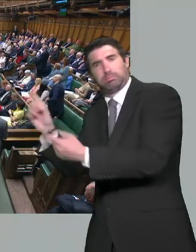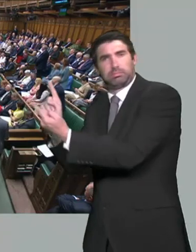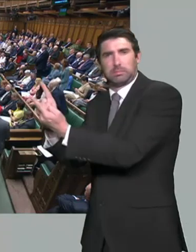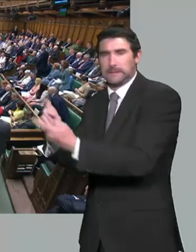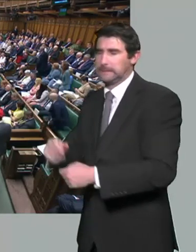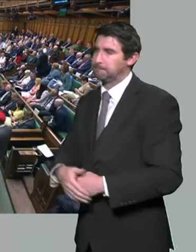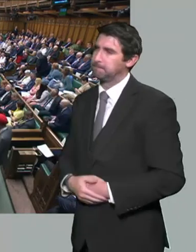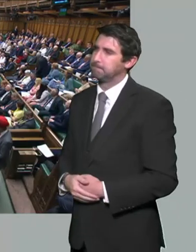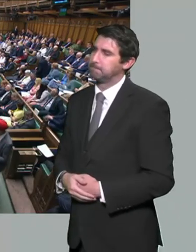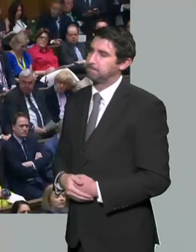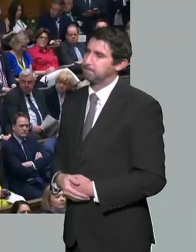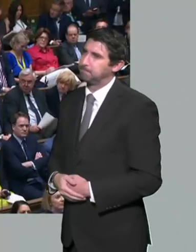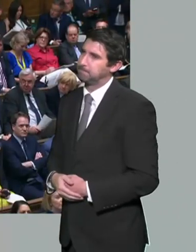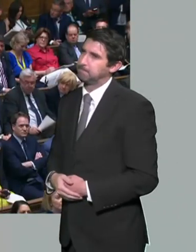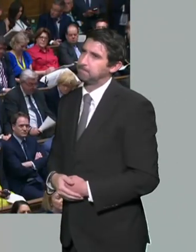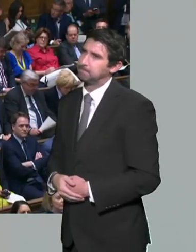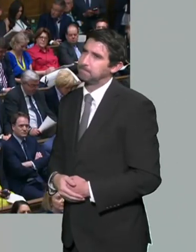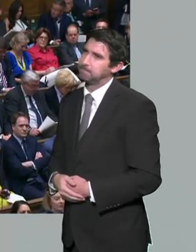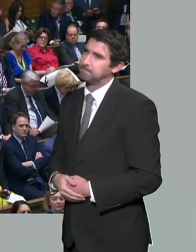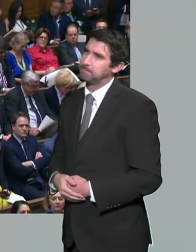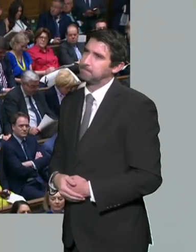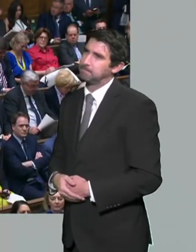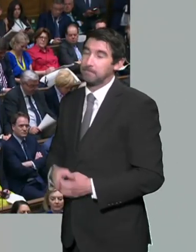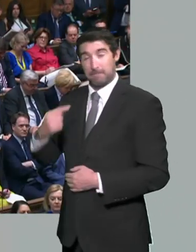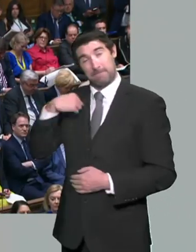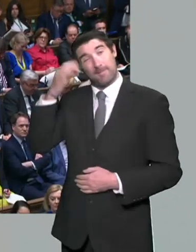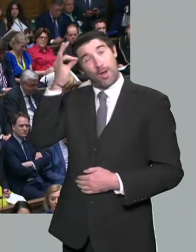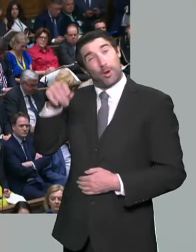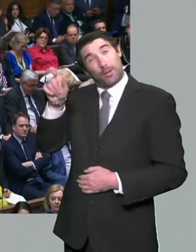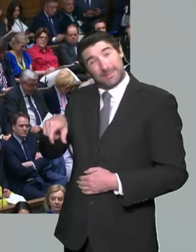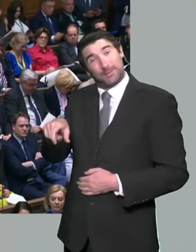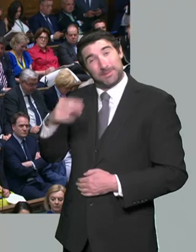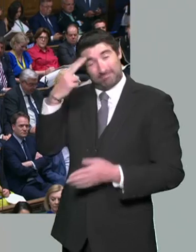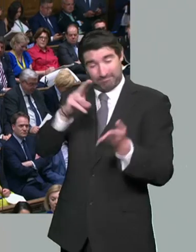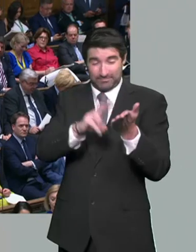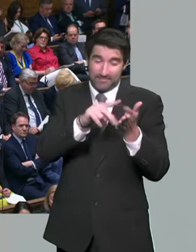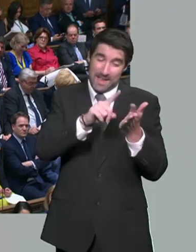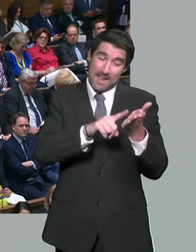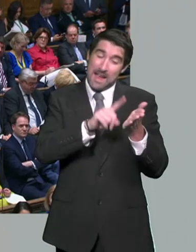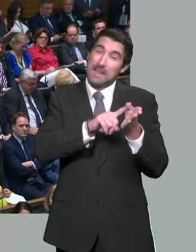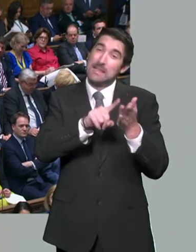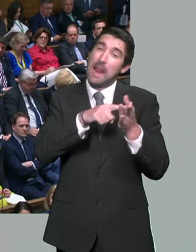One of my youngest constituents, little Nellie Oakshott, is two years old and has been diagnosed